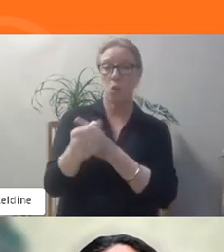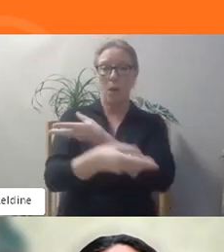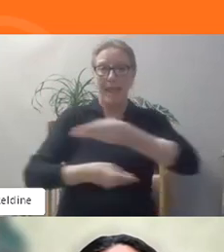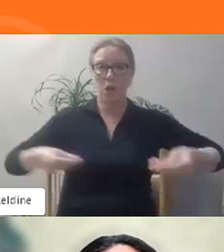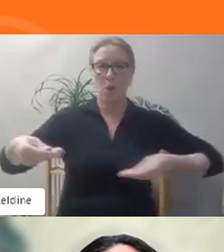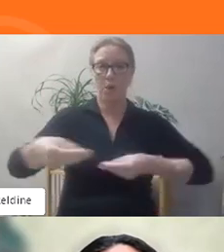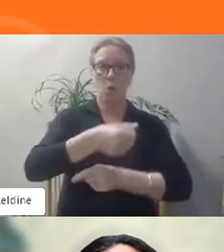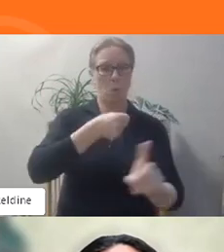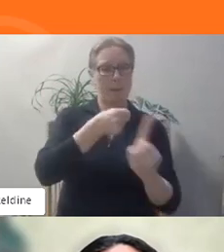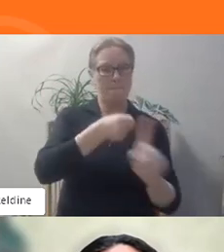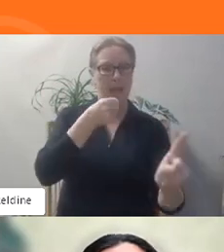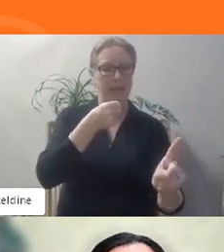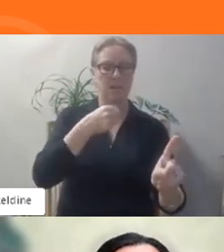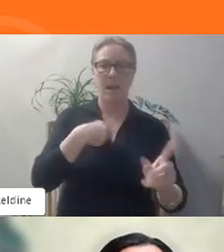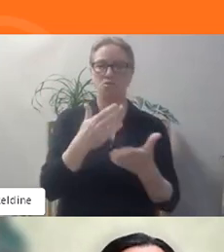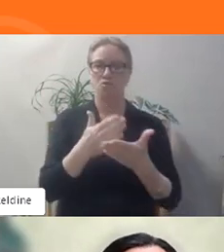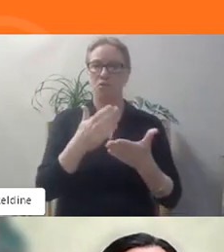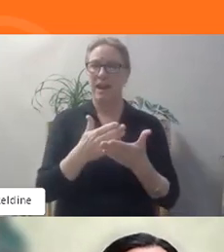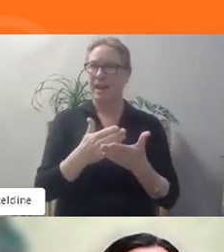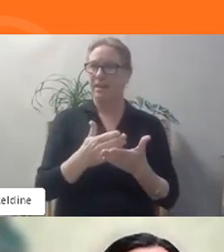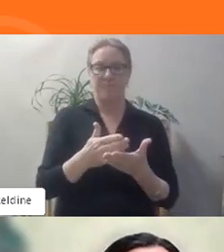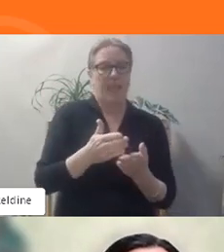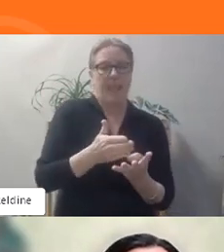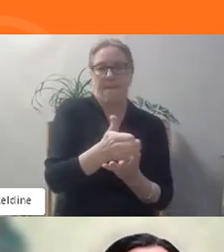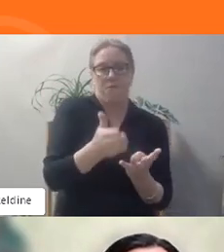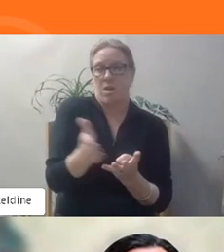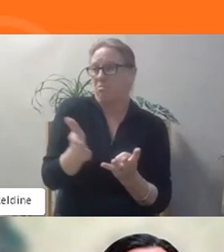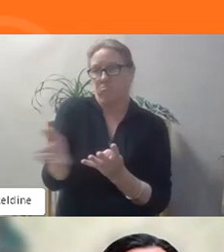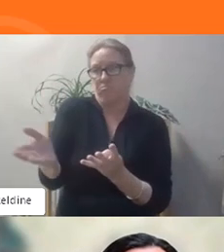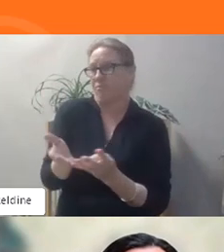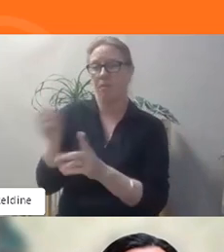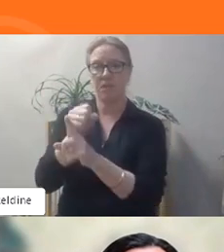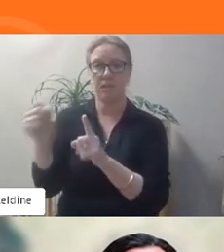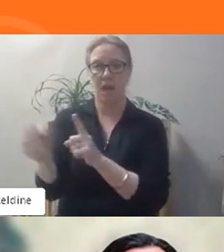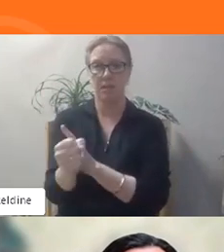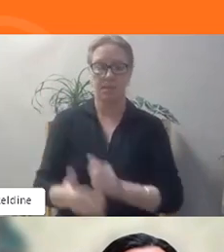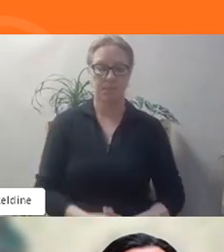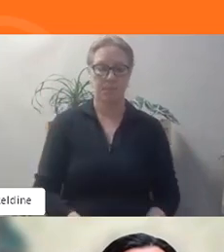the fall-out pervades every aspect of society. It's well-documented